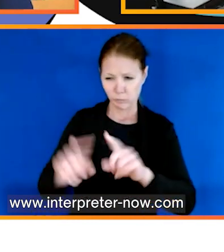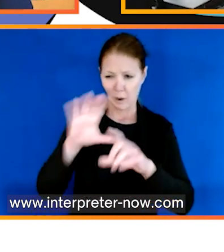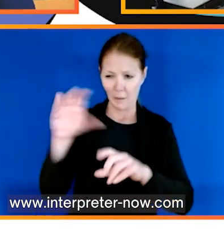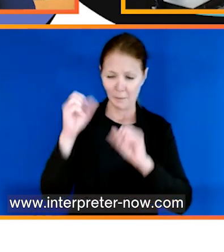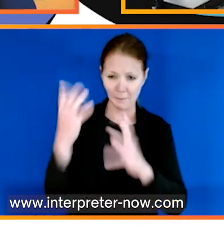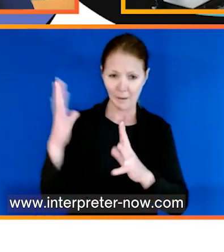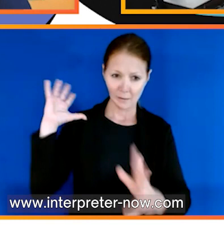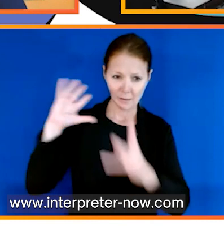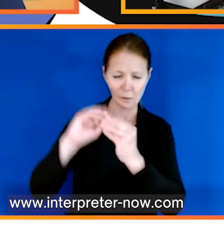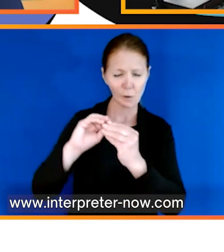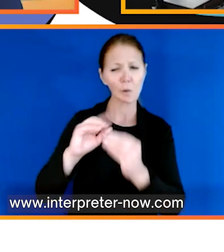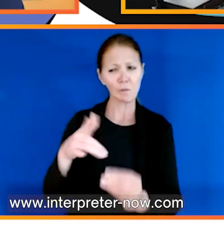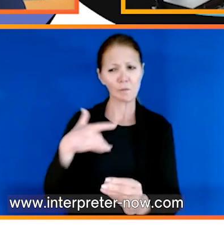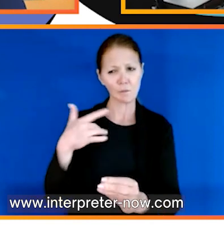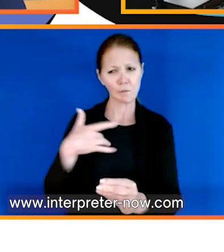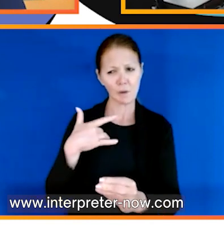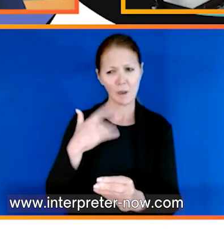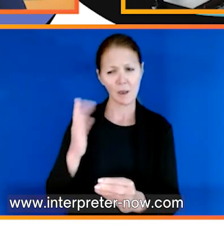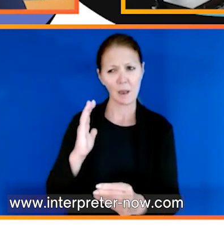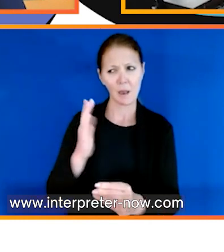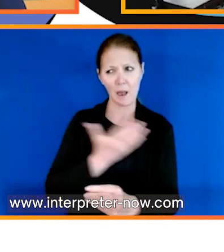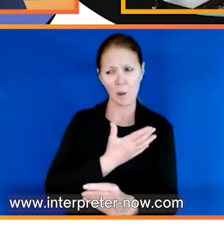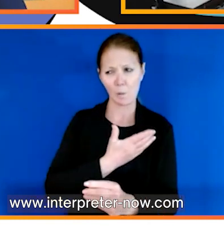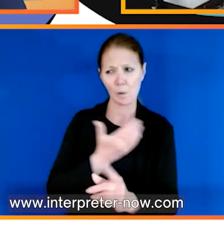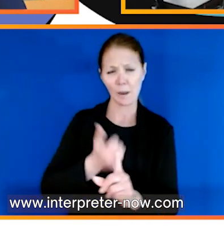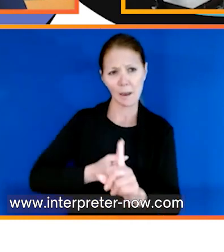What kind of impact would you say that we've had at those organizations, and also, what